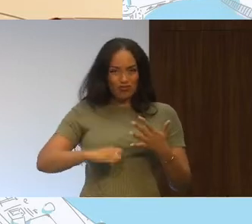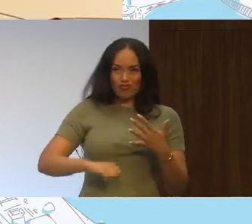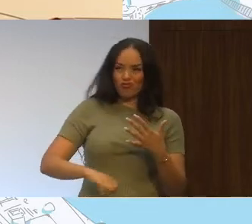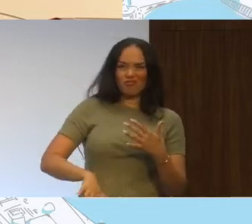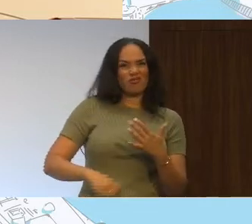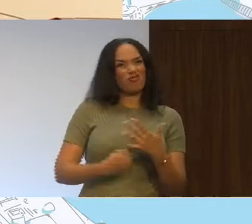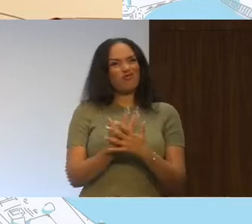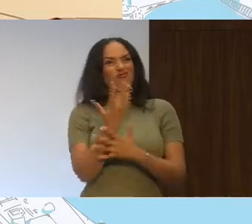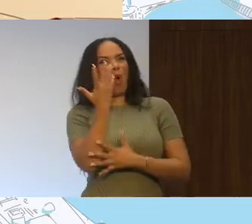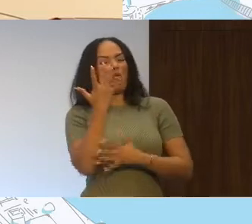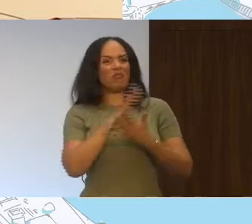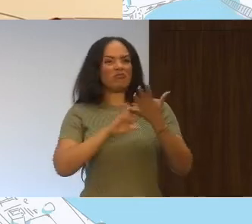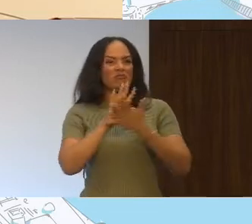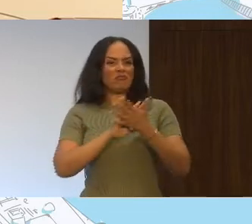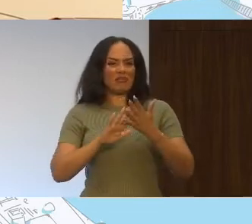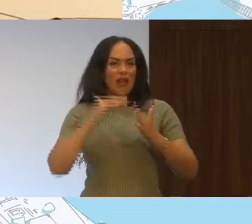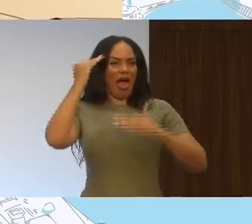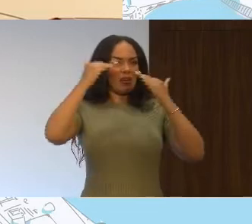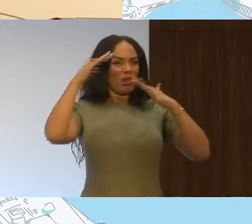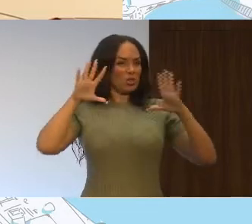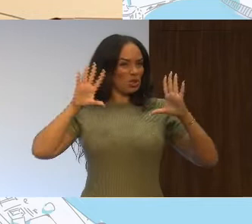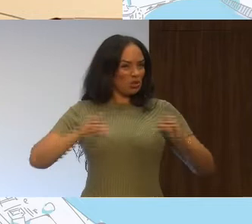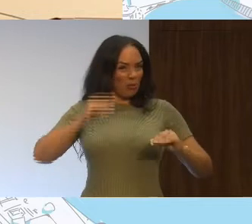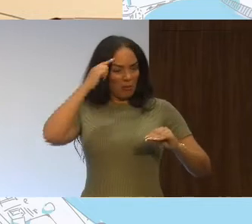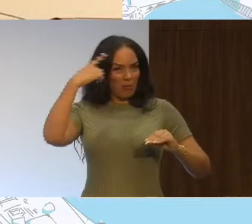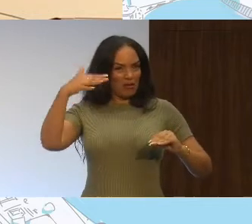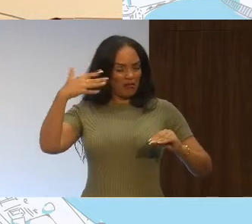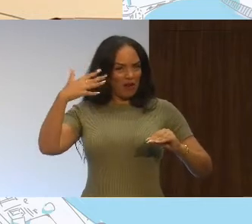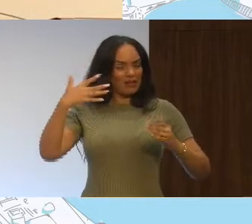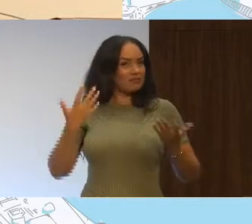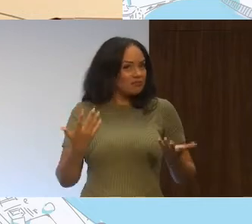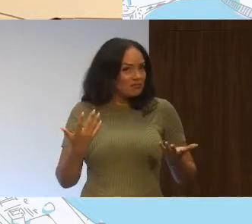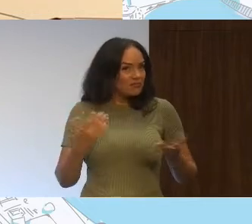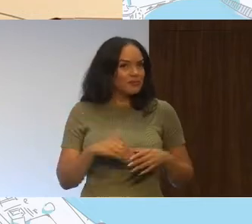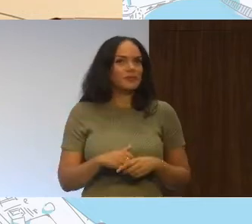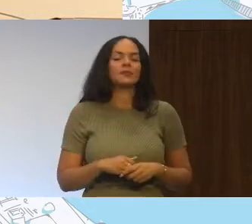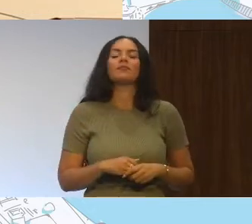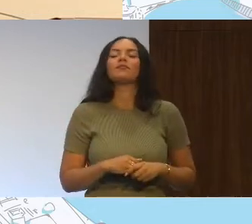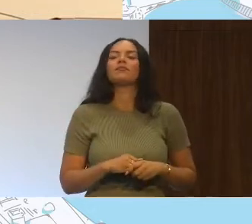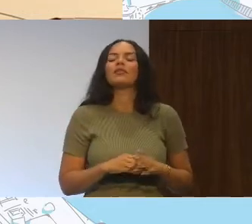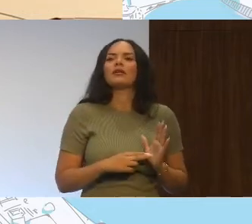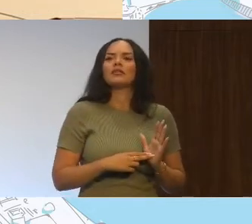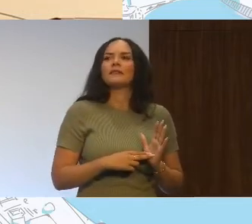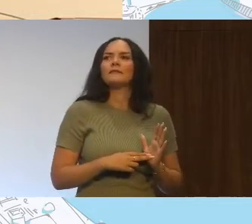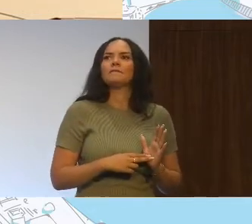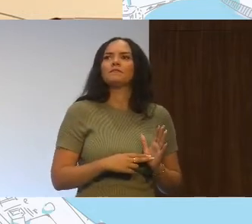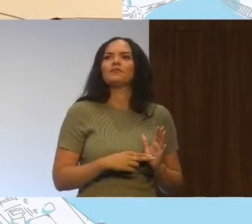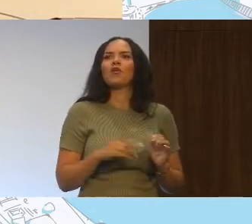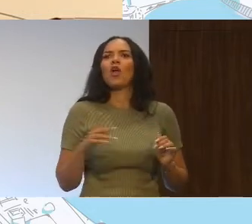So if you look at the literature, there's a suggestion that in the younger children, the risk of progression to chronic